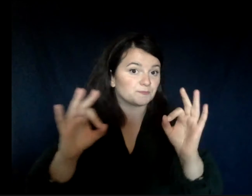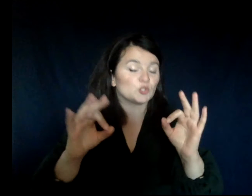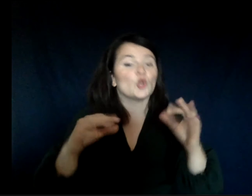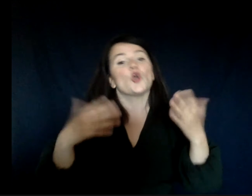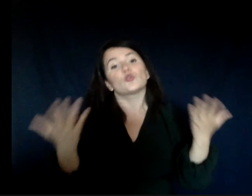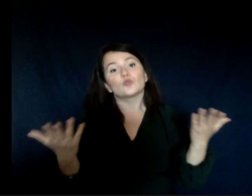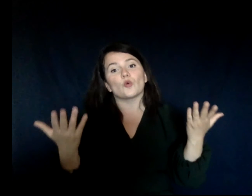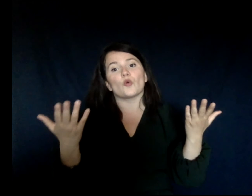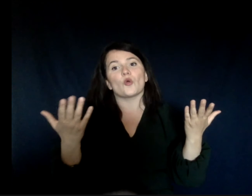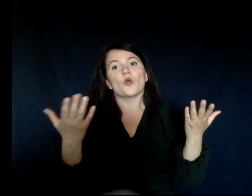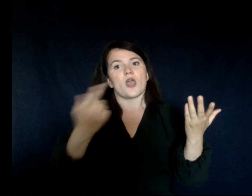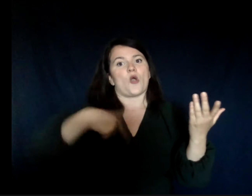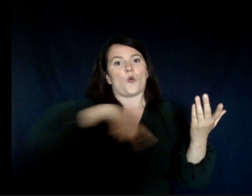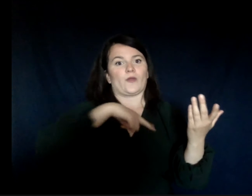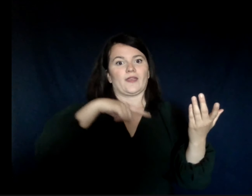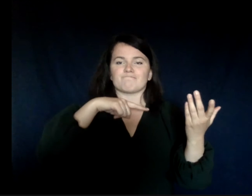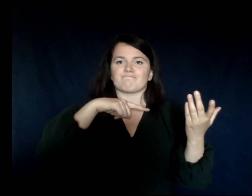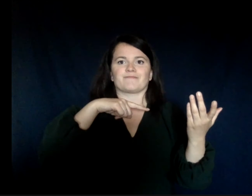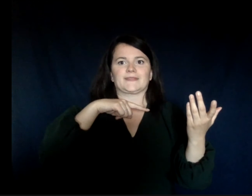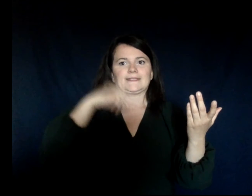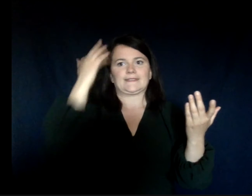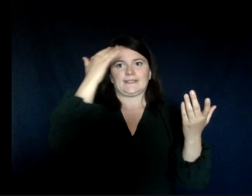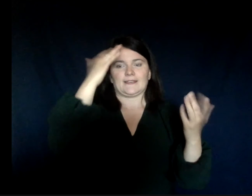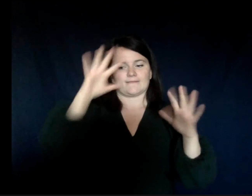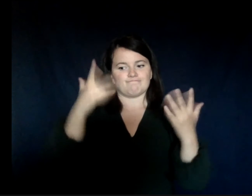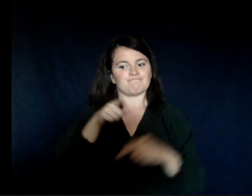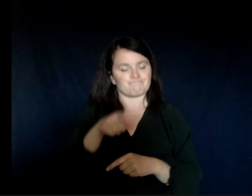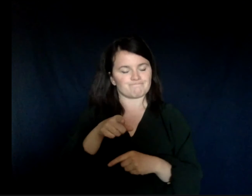to persons with disabilities and the COVID-19 crisis and recovery